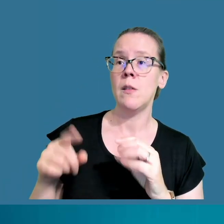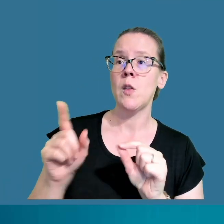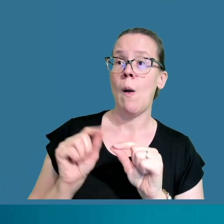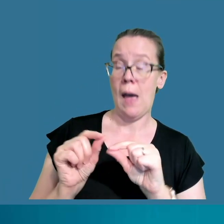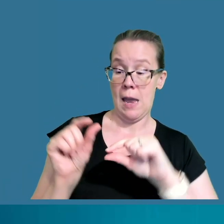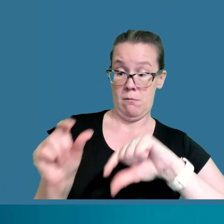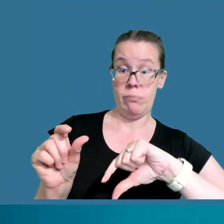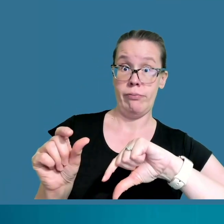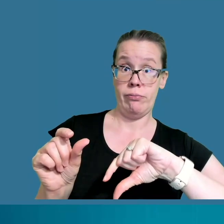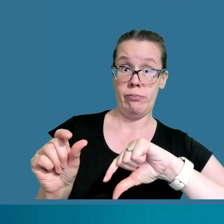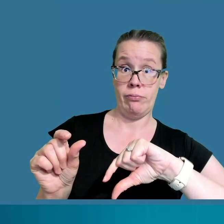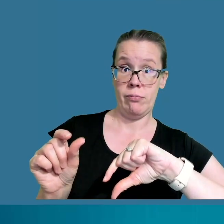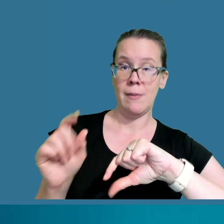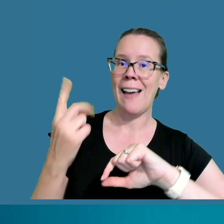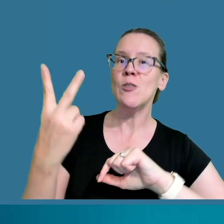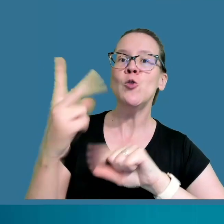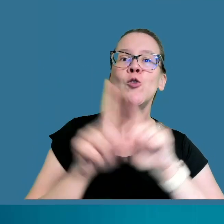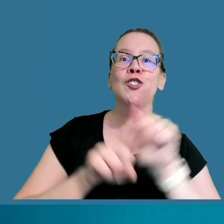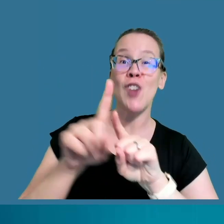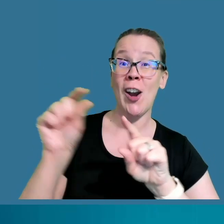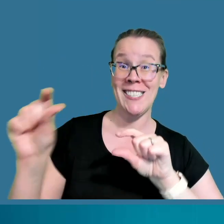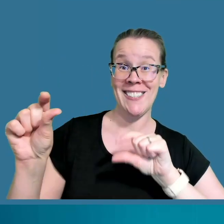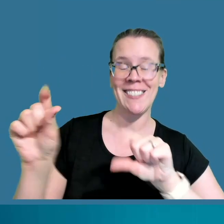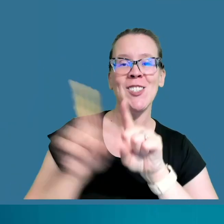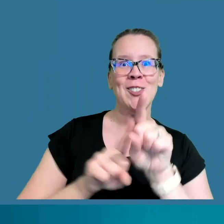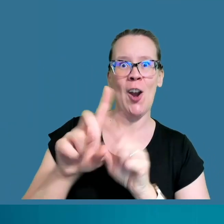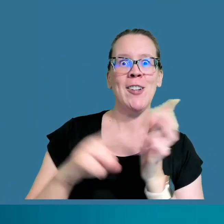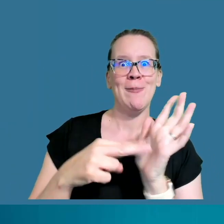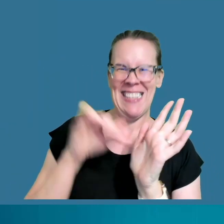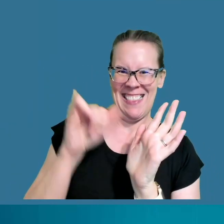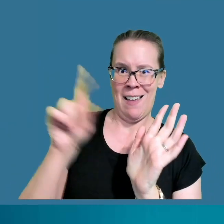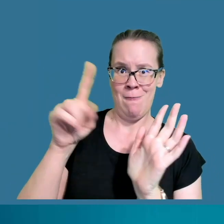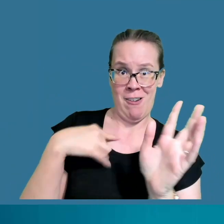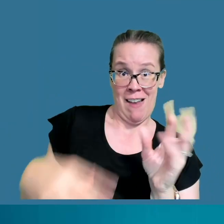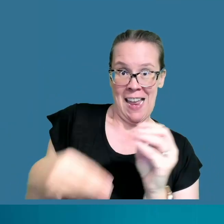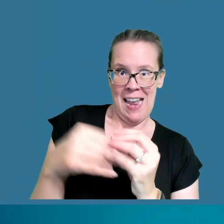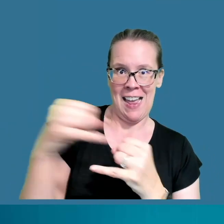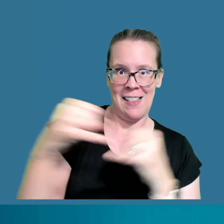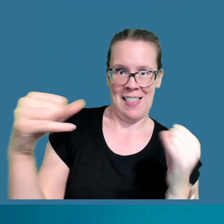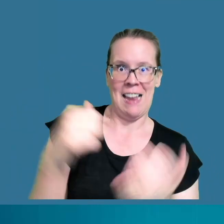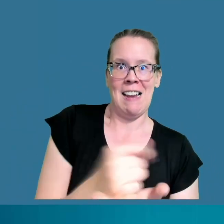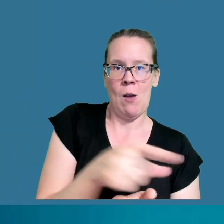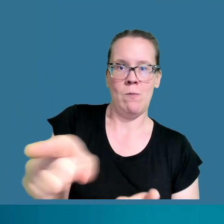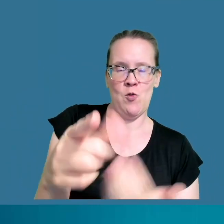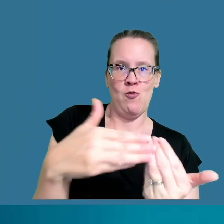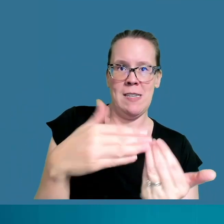which in this case is a 15. And you extend that seam allowance in both directions, you don't